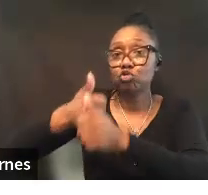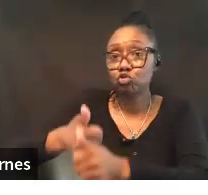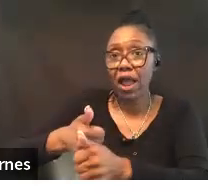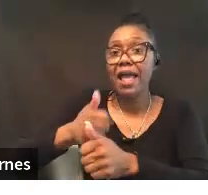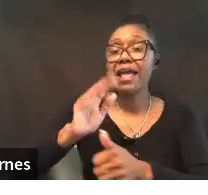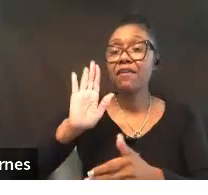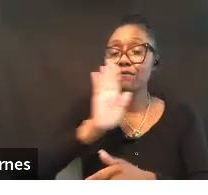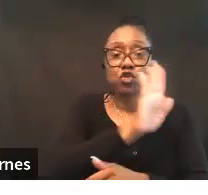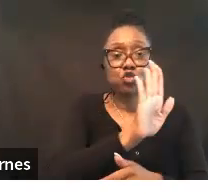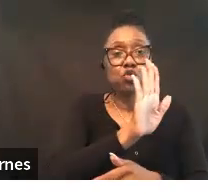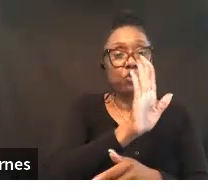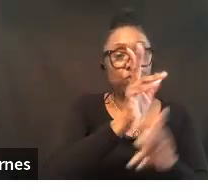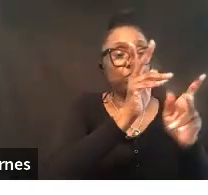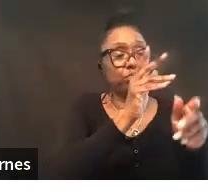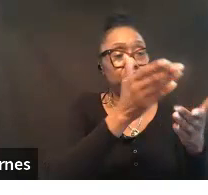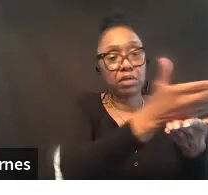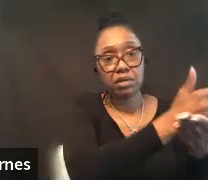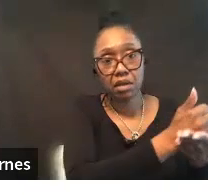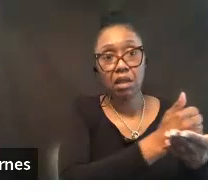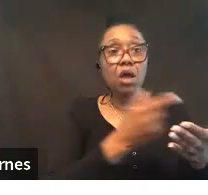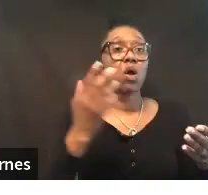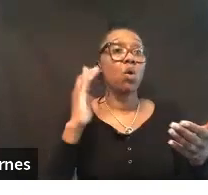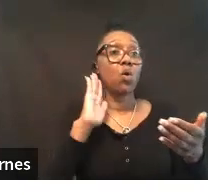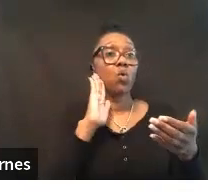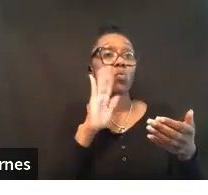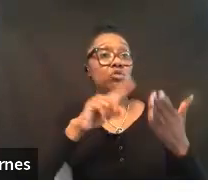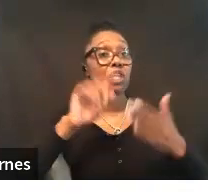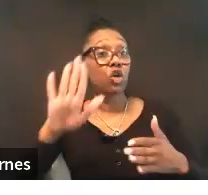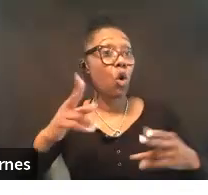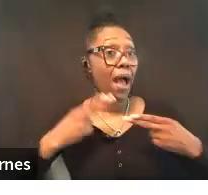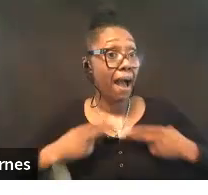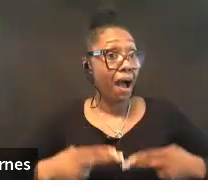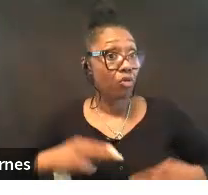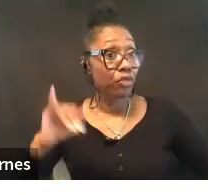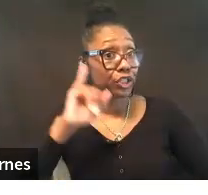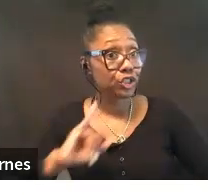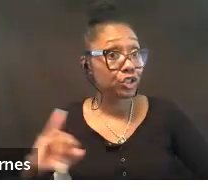We're gonna look at your healthcare. And see, what is the best coverage?